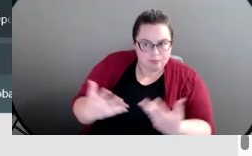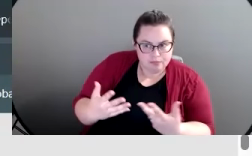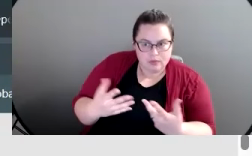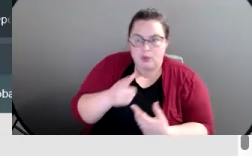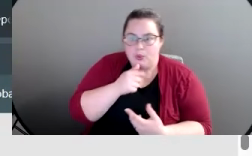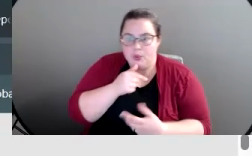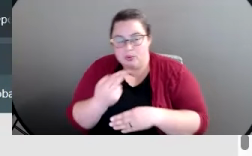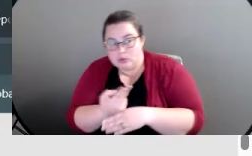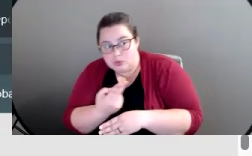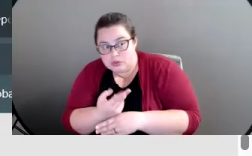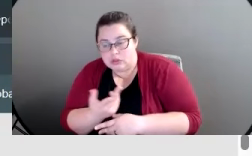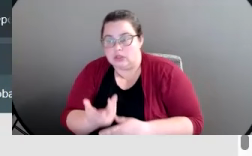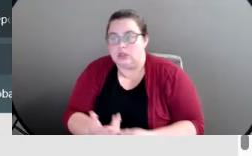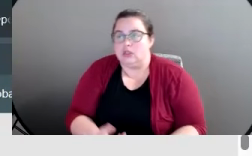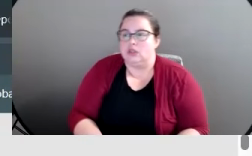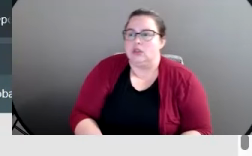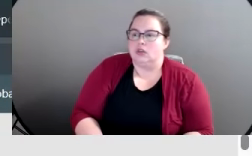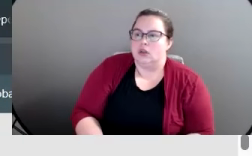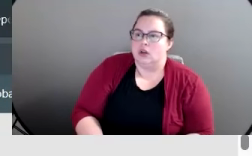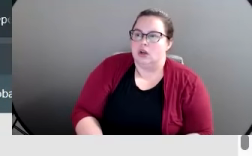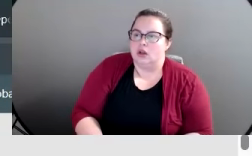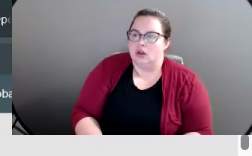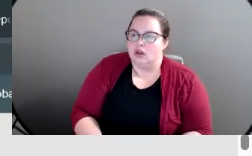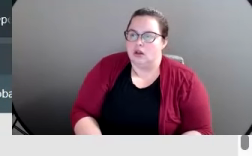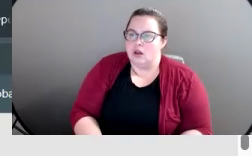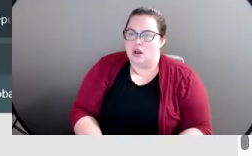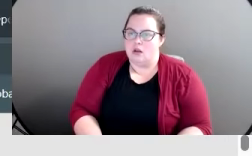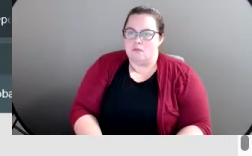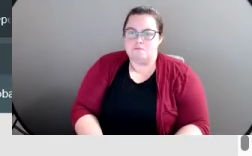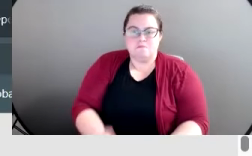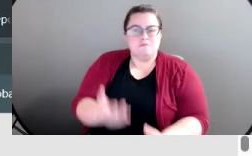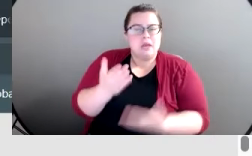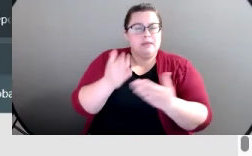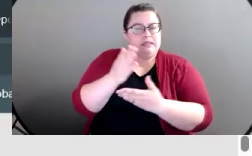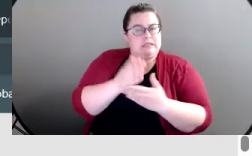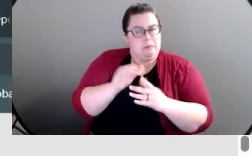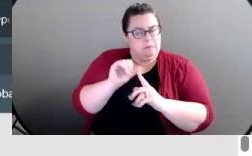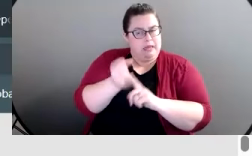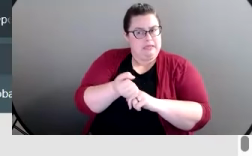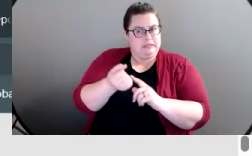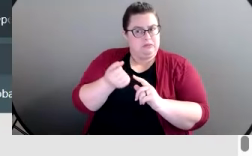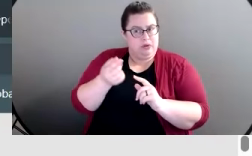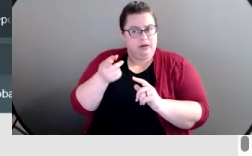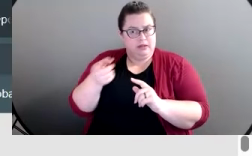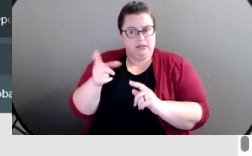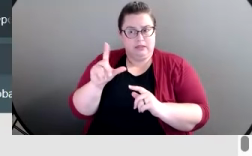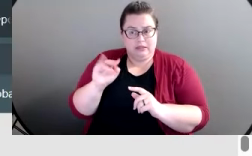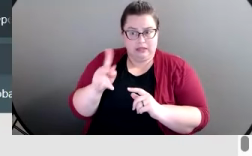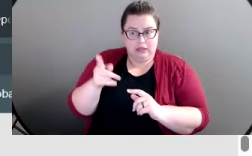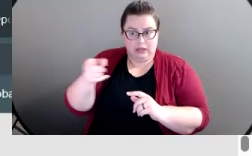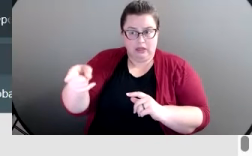There may be some cases where if it's linked here, most likely means it's OER.